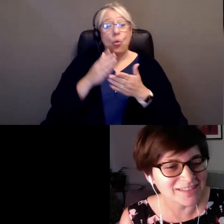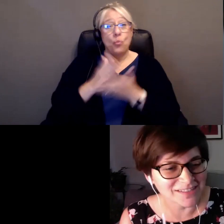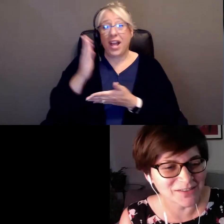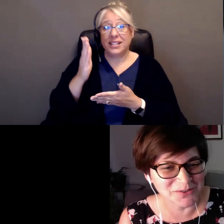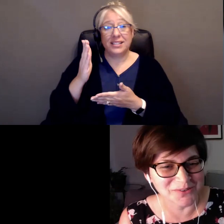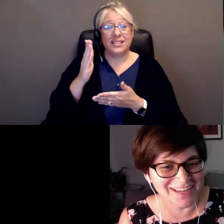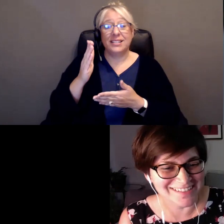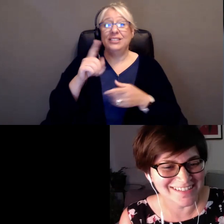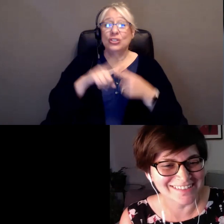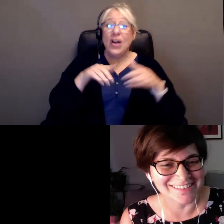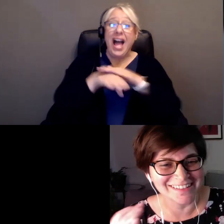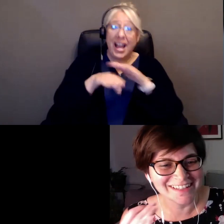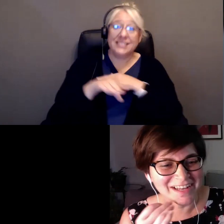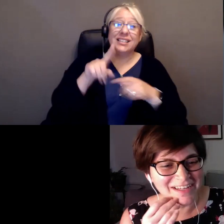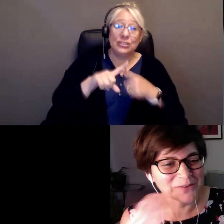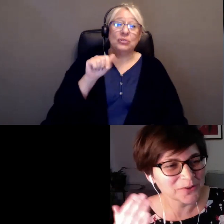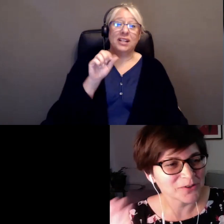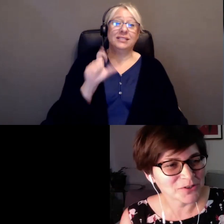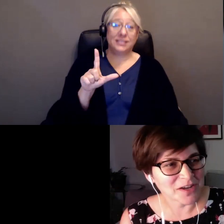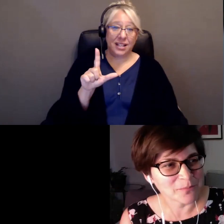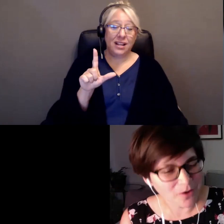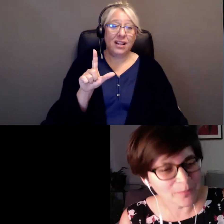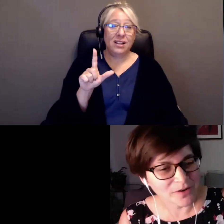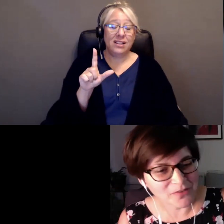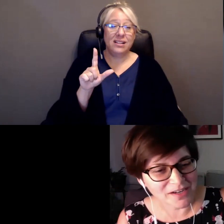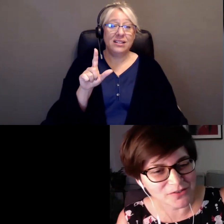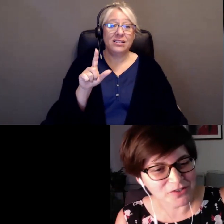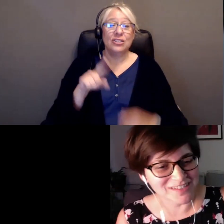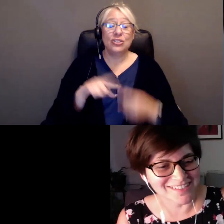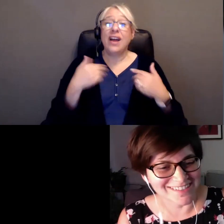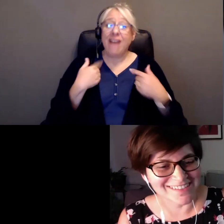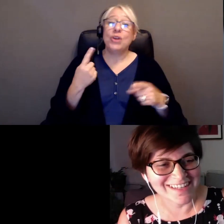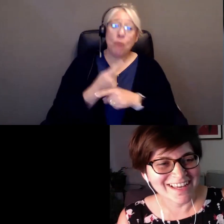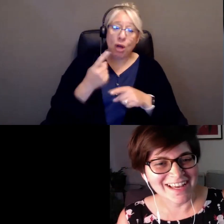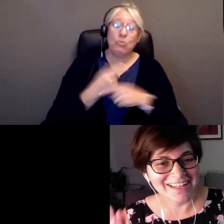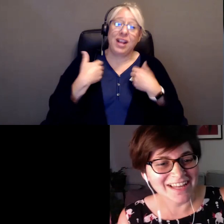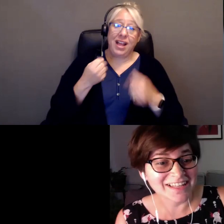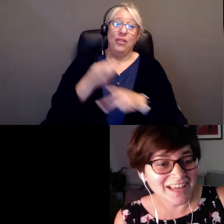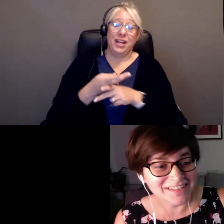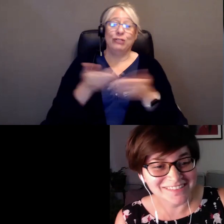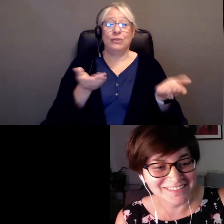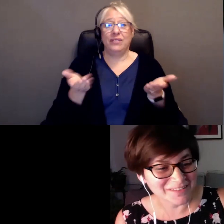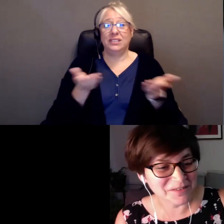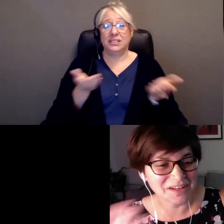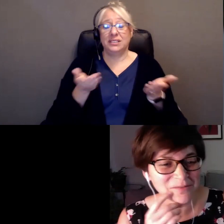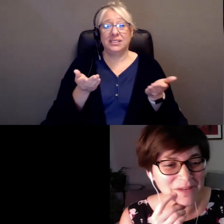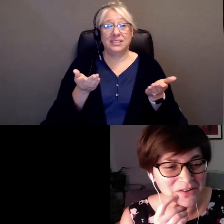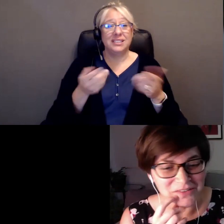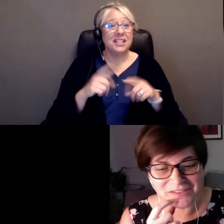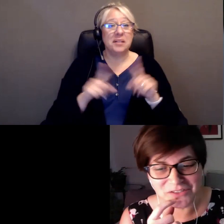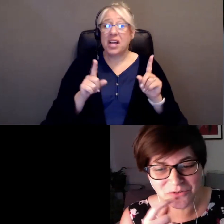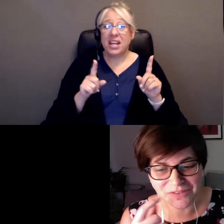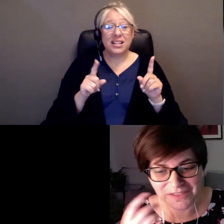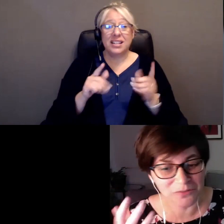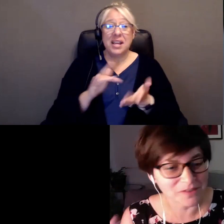access to ASL in order to have proper healthcare services, and yet medical institutions still